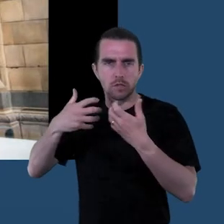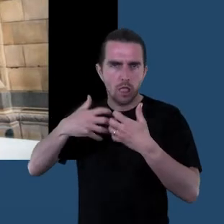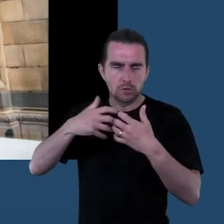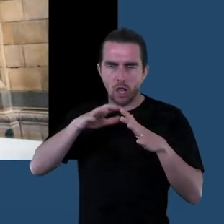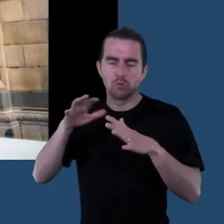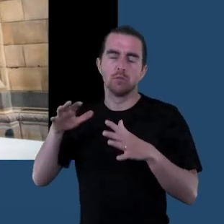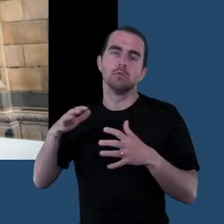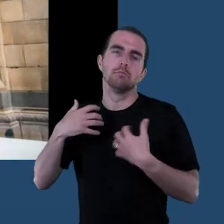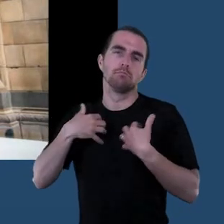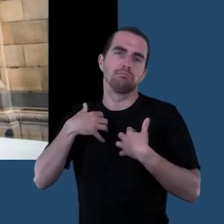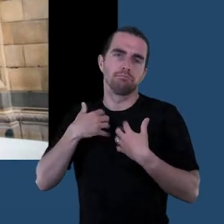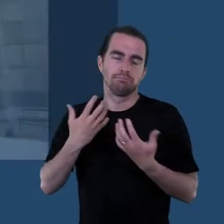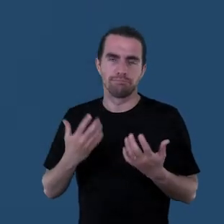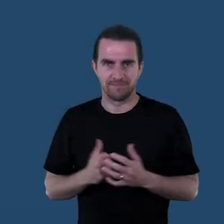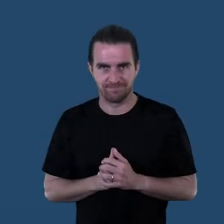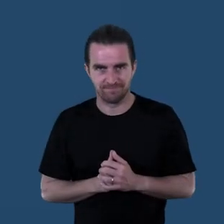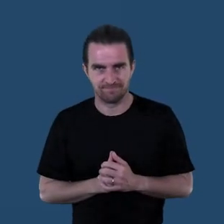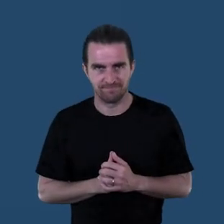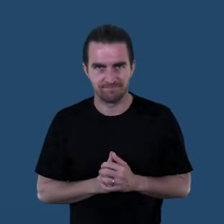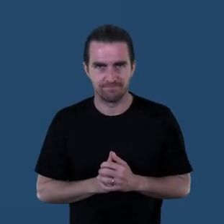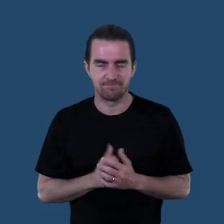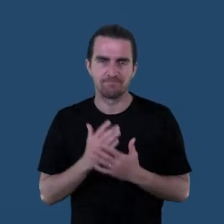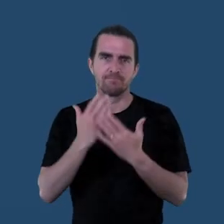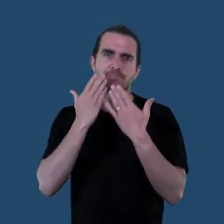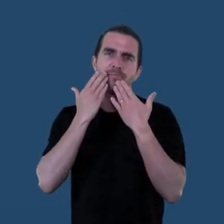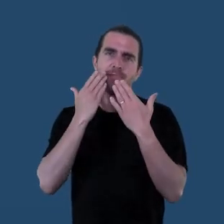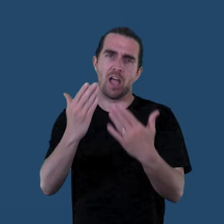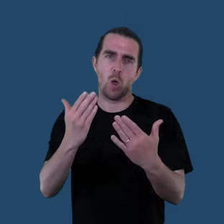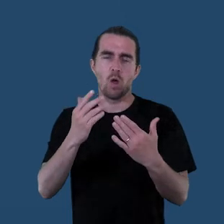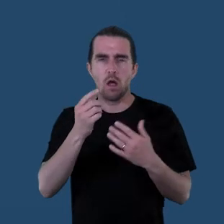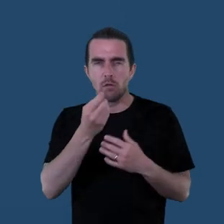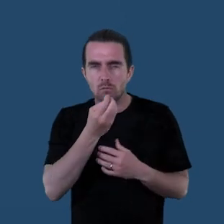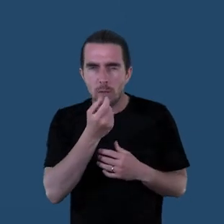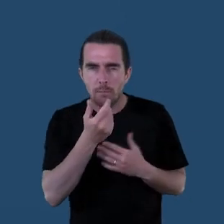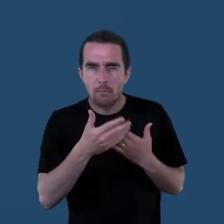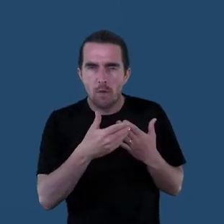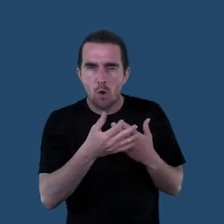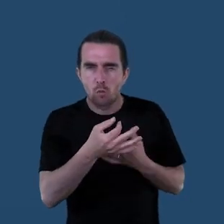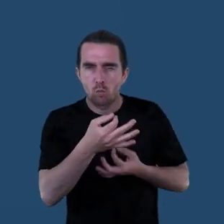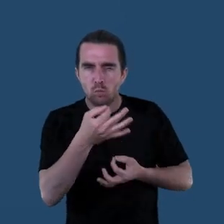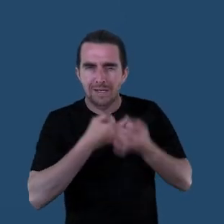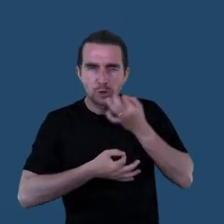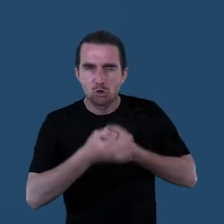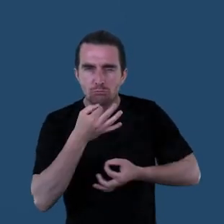That's fantastic. Thank you very much, guys. A couple more questions coming in.